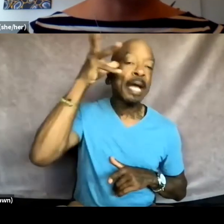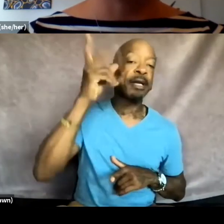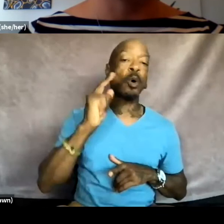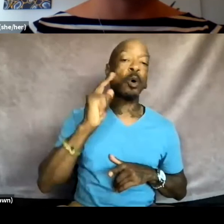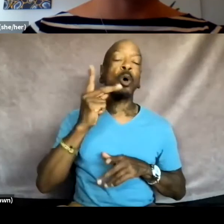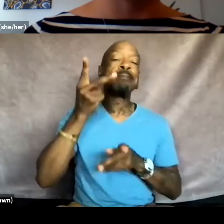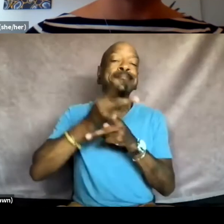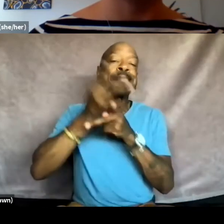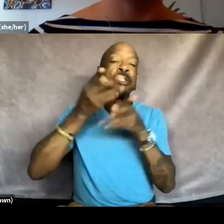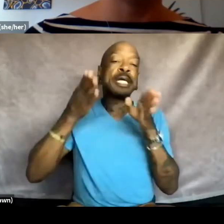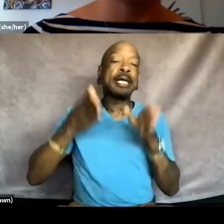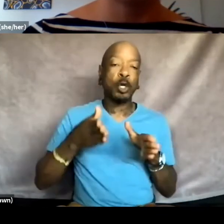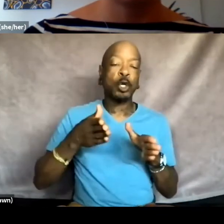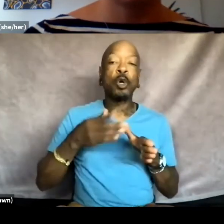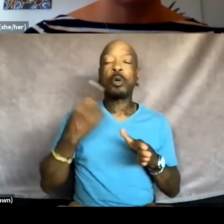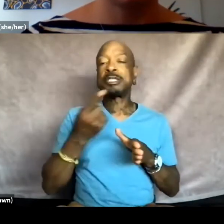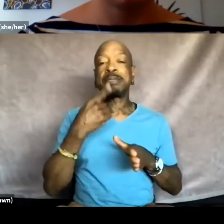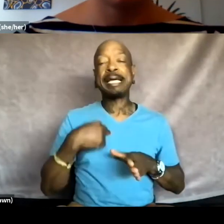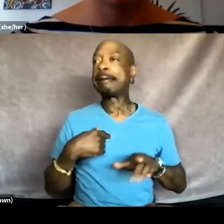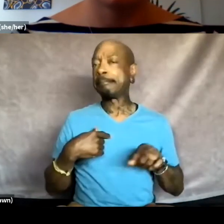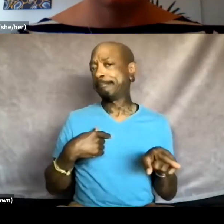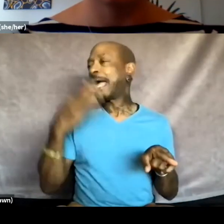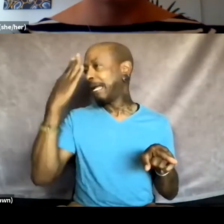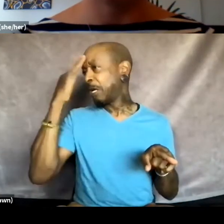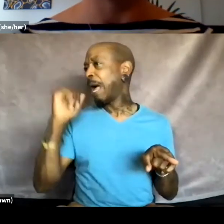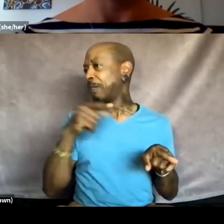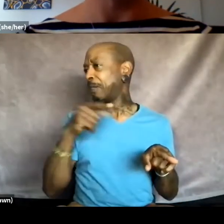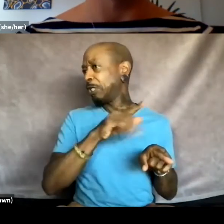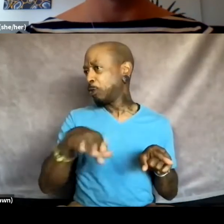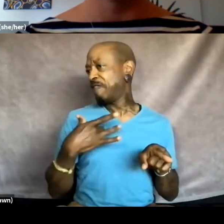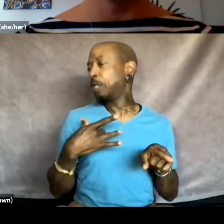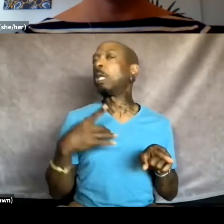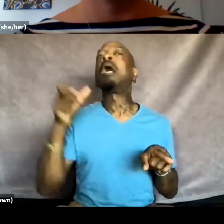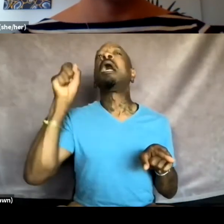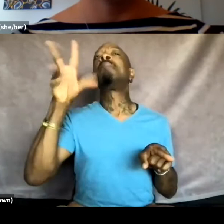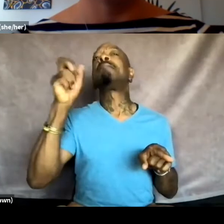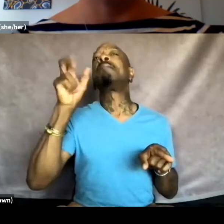or someone saying I know this is how they feel or you know you're always seeing with.